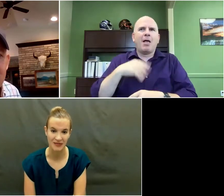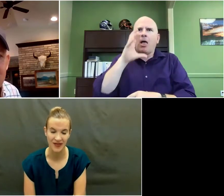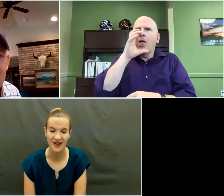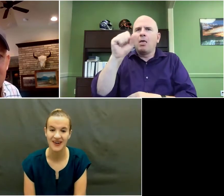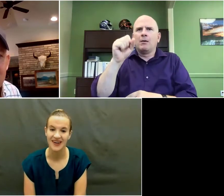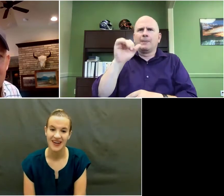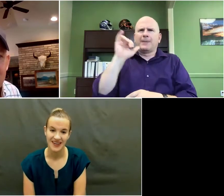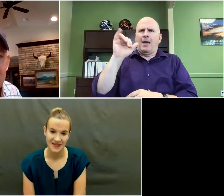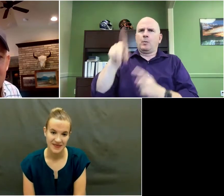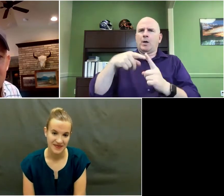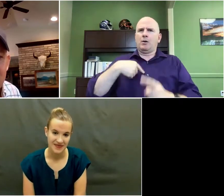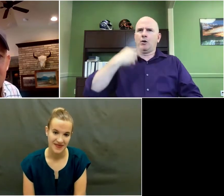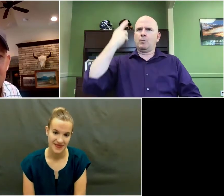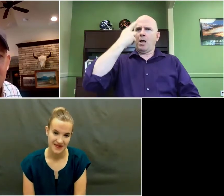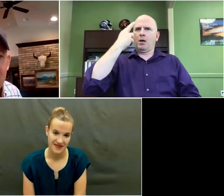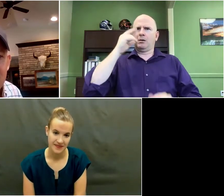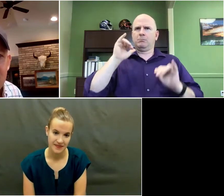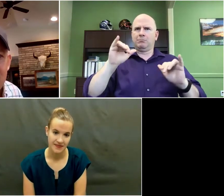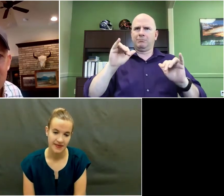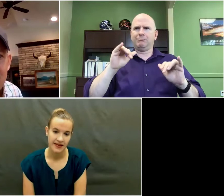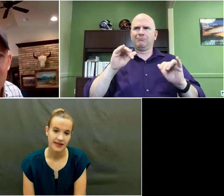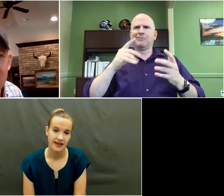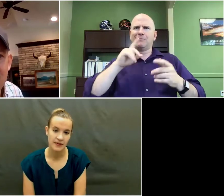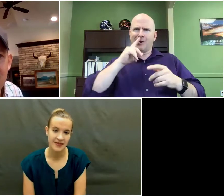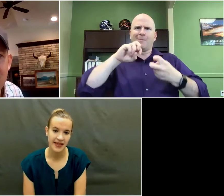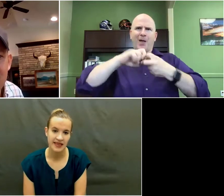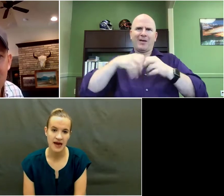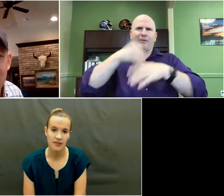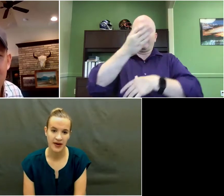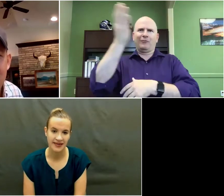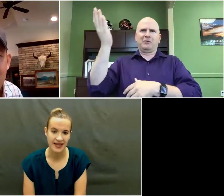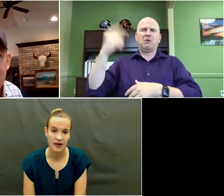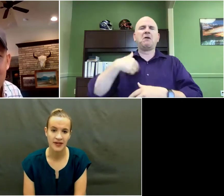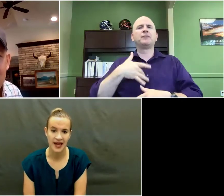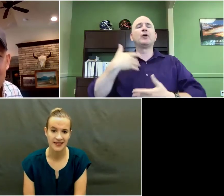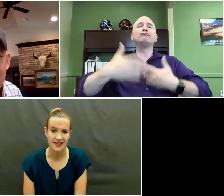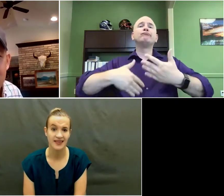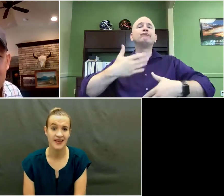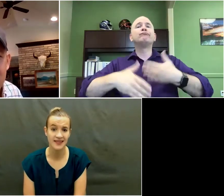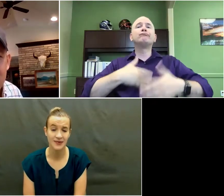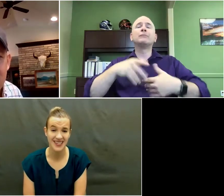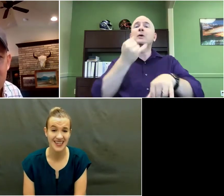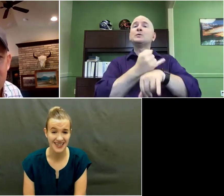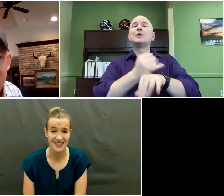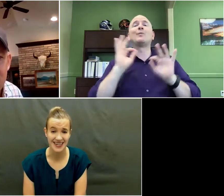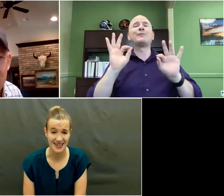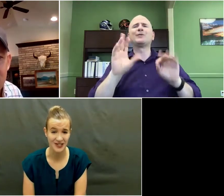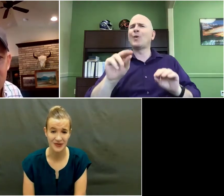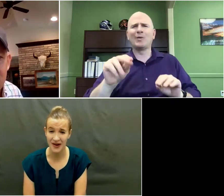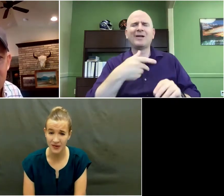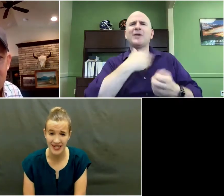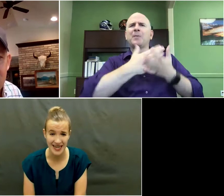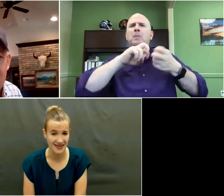brother. It was at that point that I realized that this really is an issue not only at Gallaudet